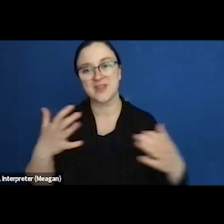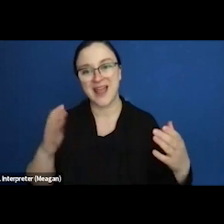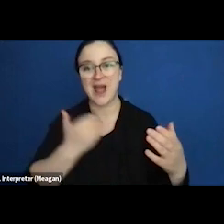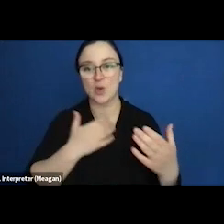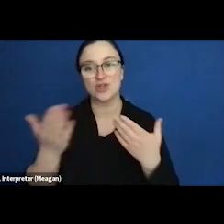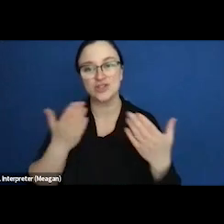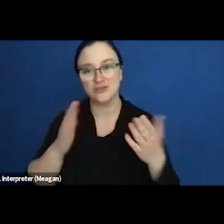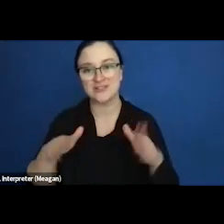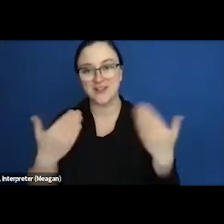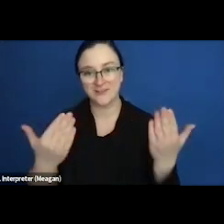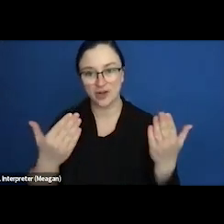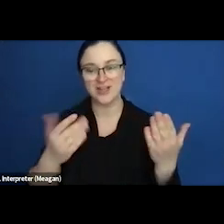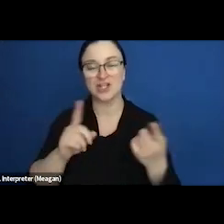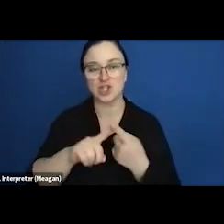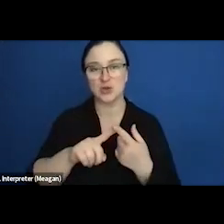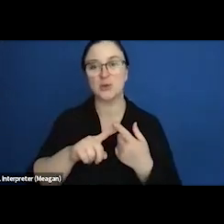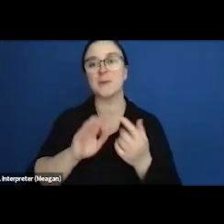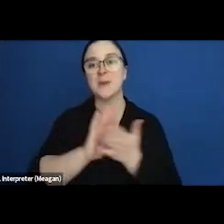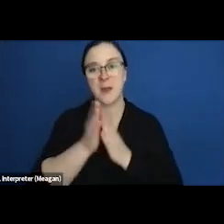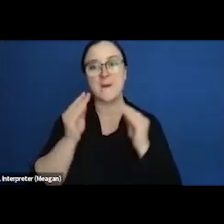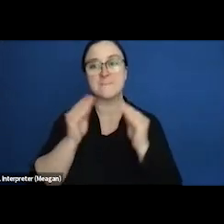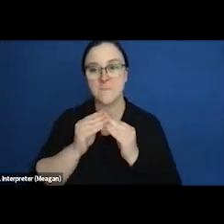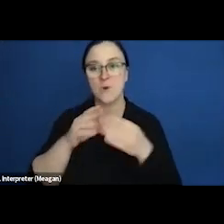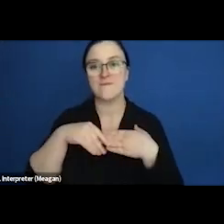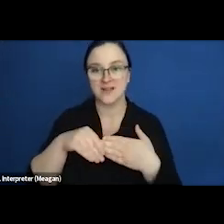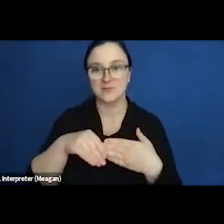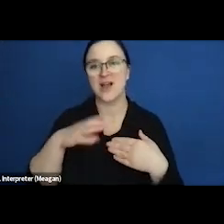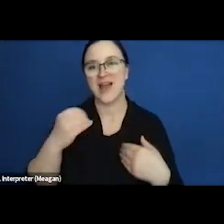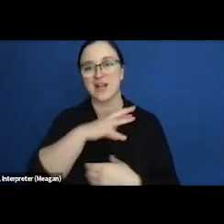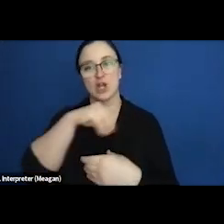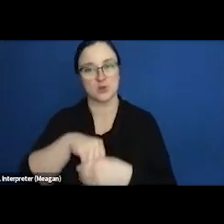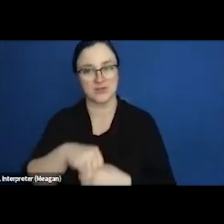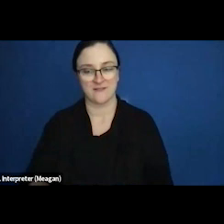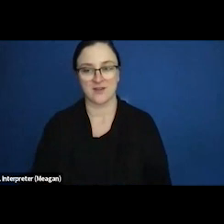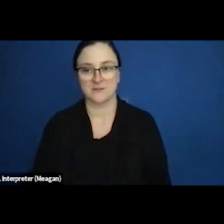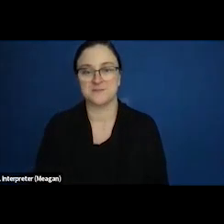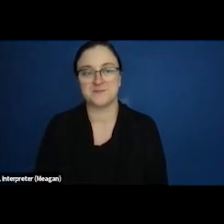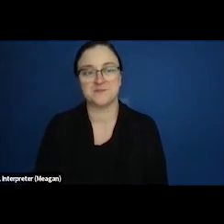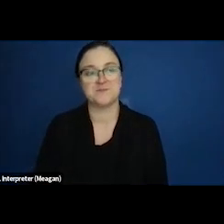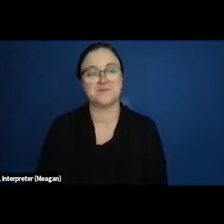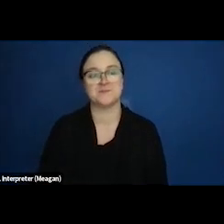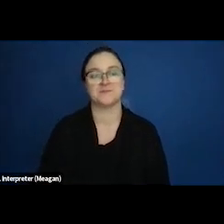and being inclusive in regards to that, right? Organizations and communities